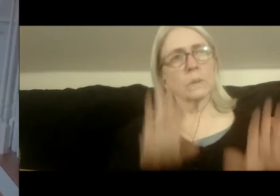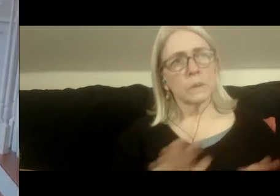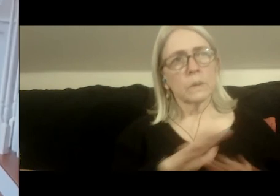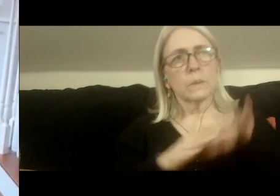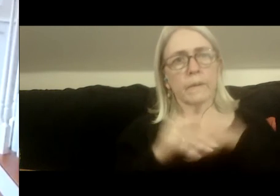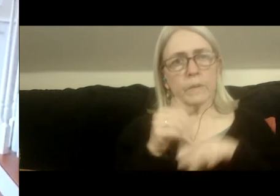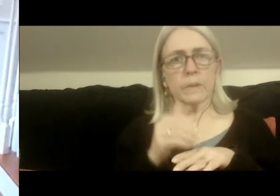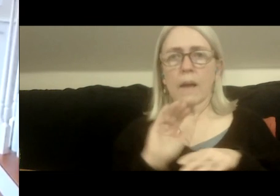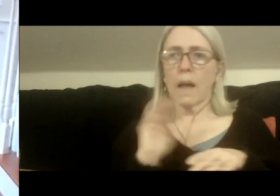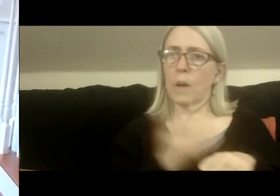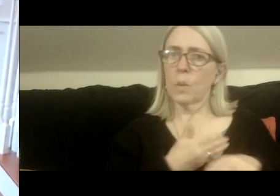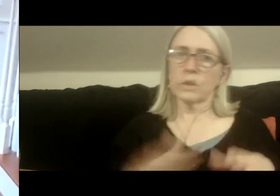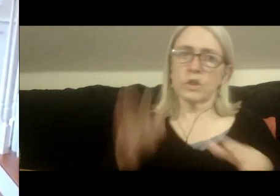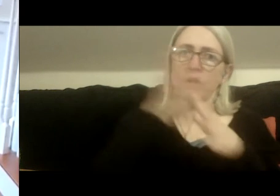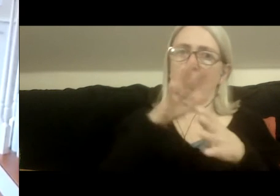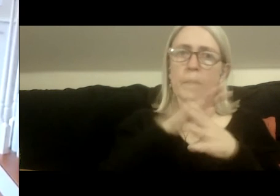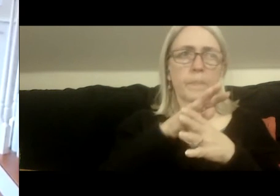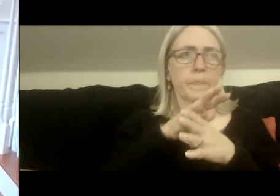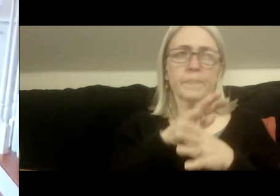Wow, you all did a fabulous job.